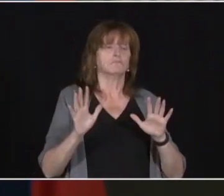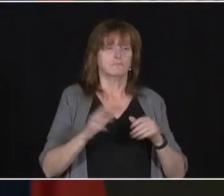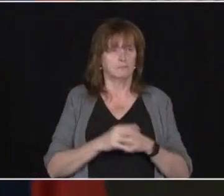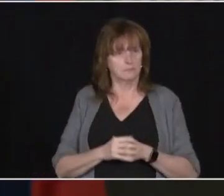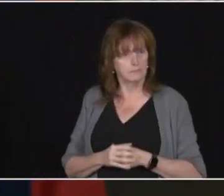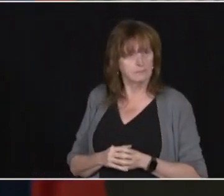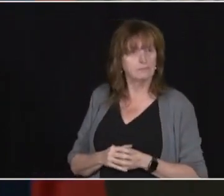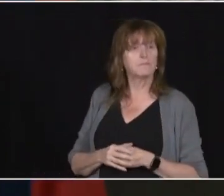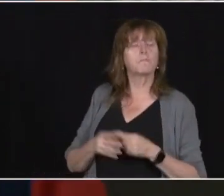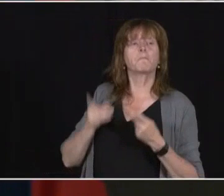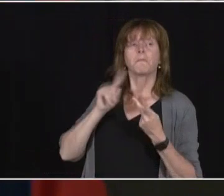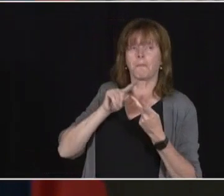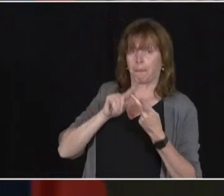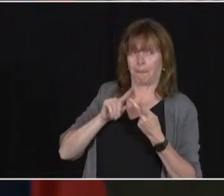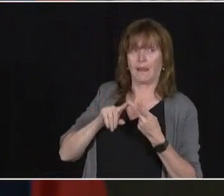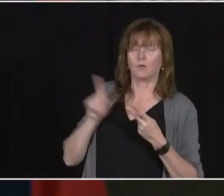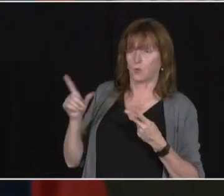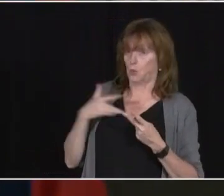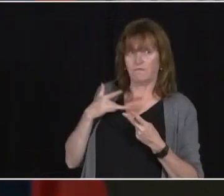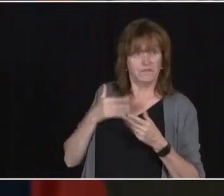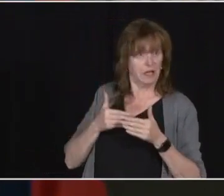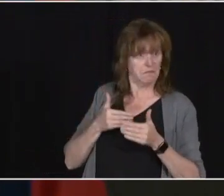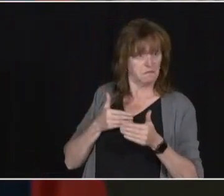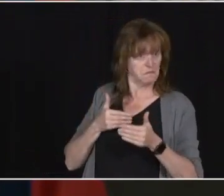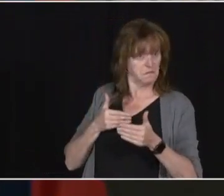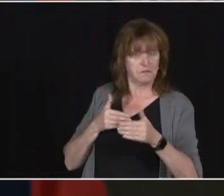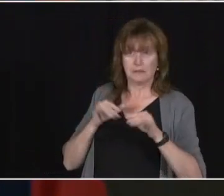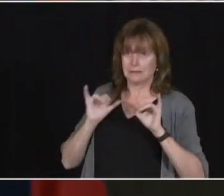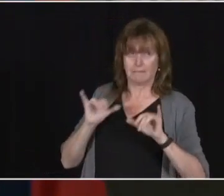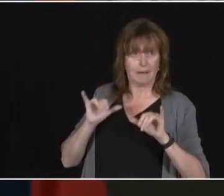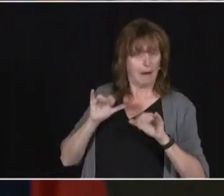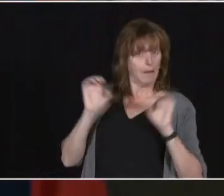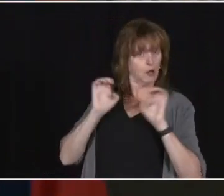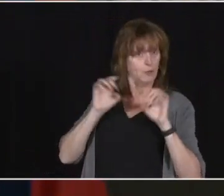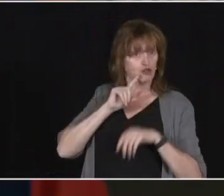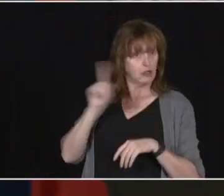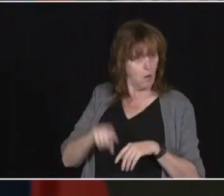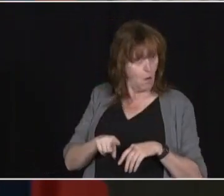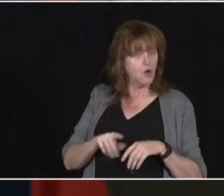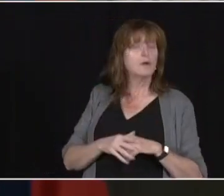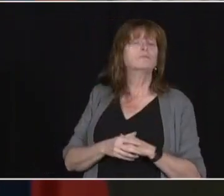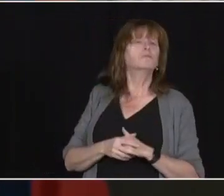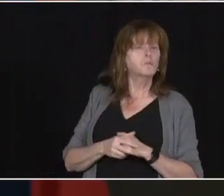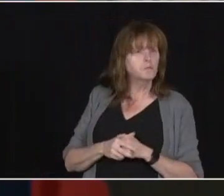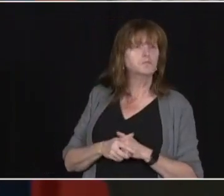If the rules are not going to change anytime soon? Will the government. That